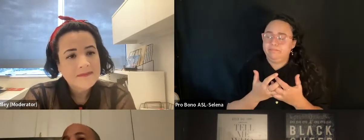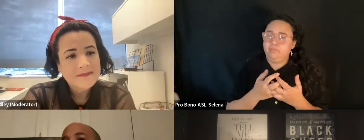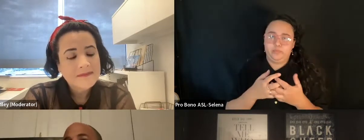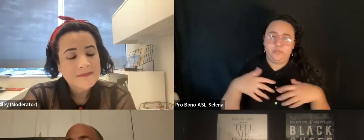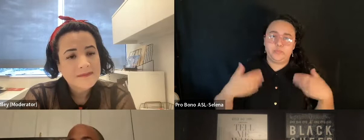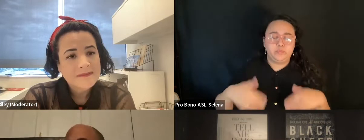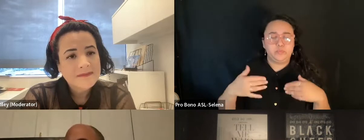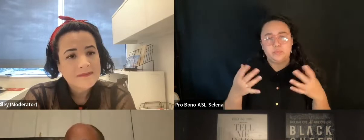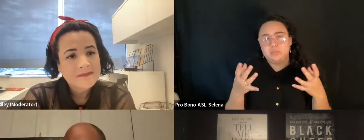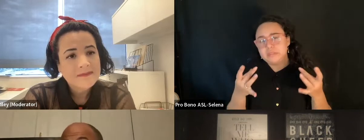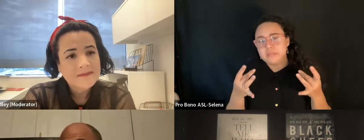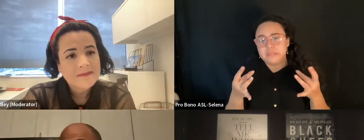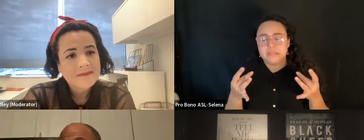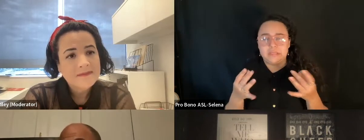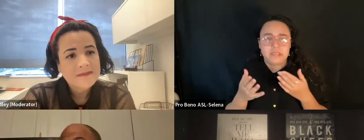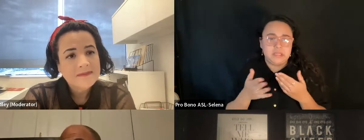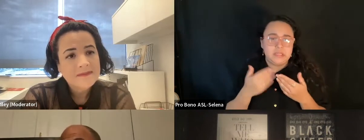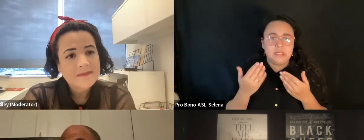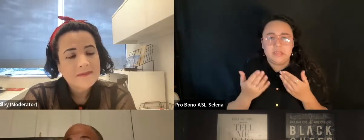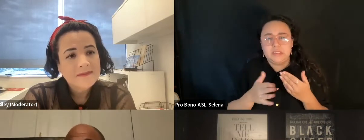with Megan in much the same way.